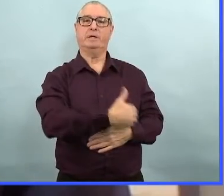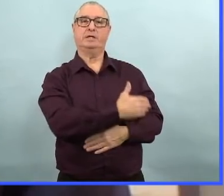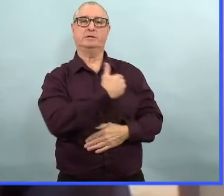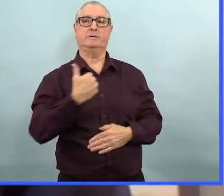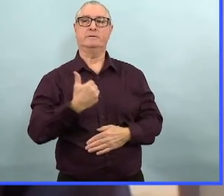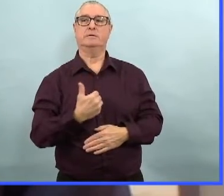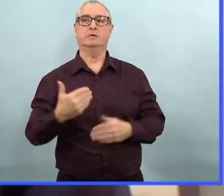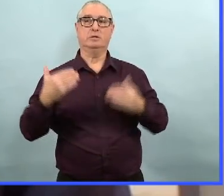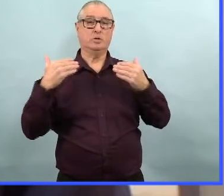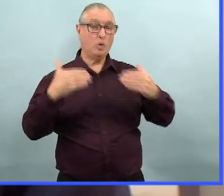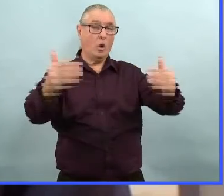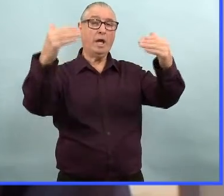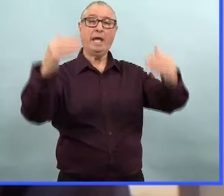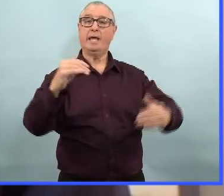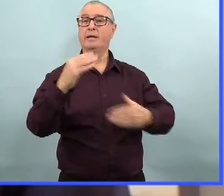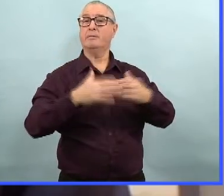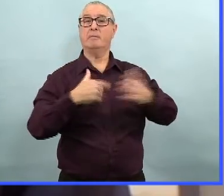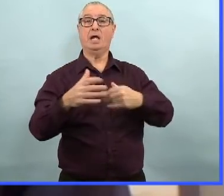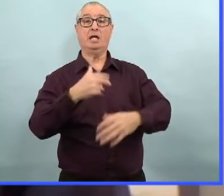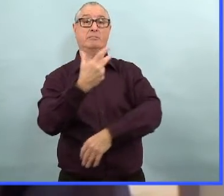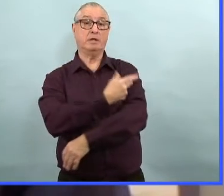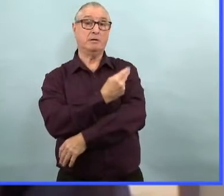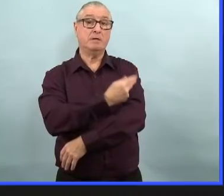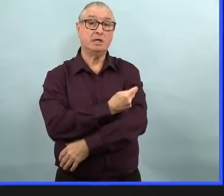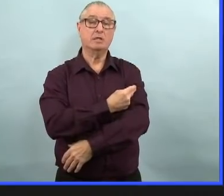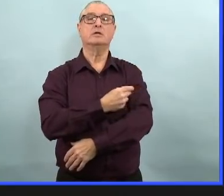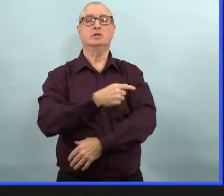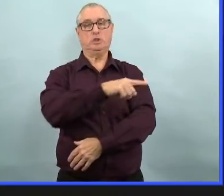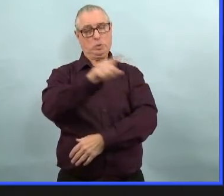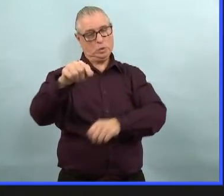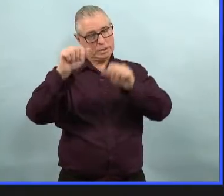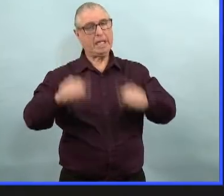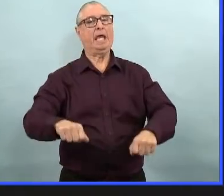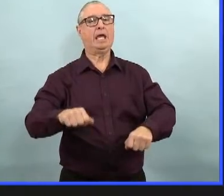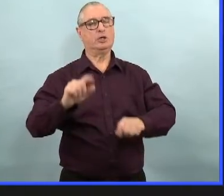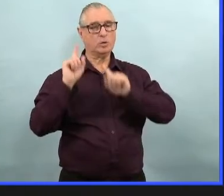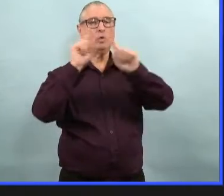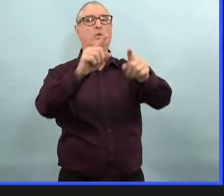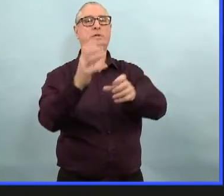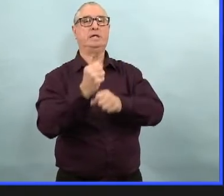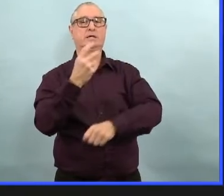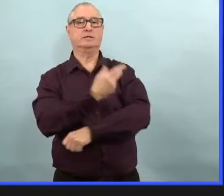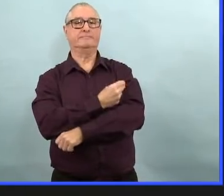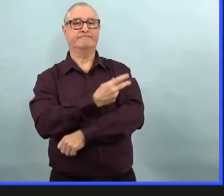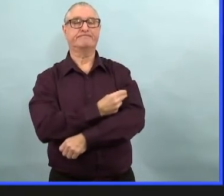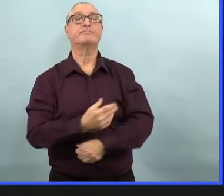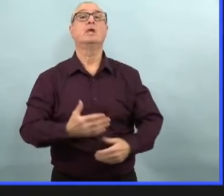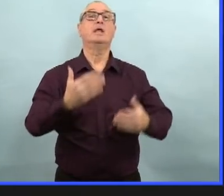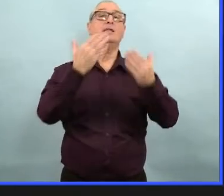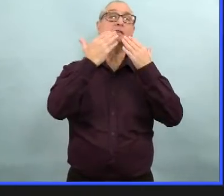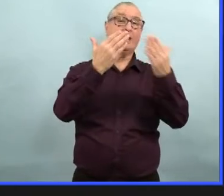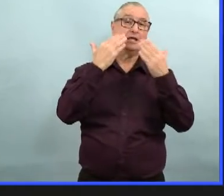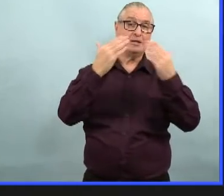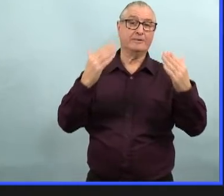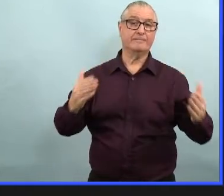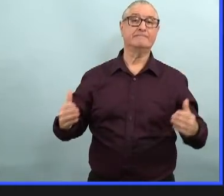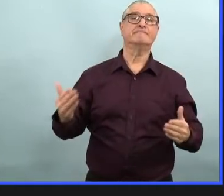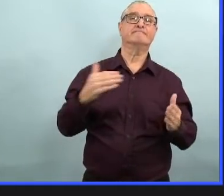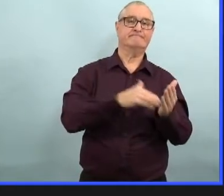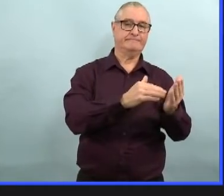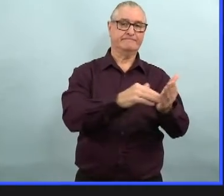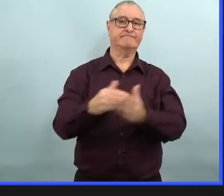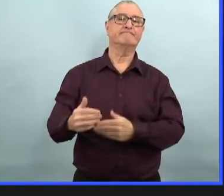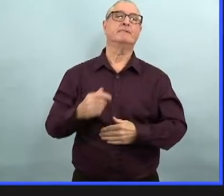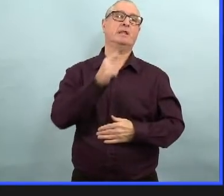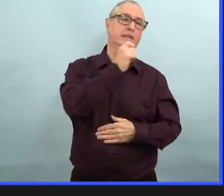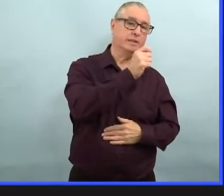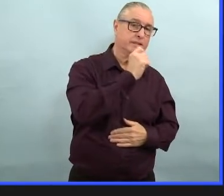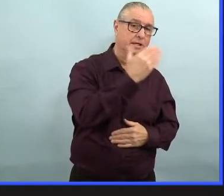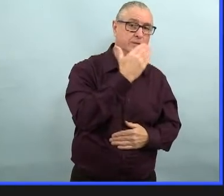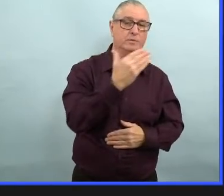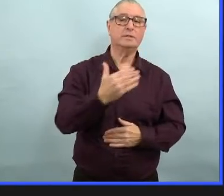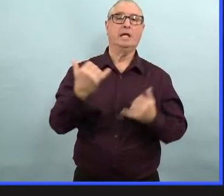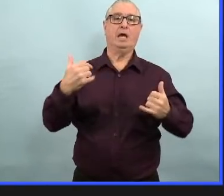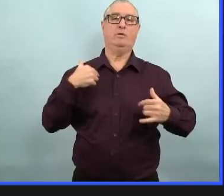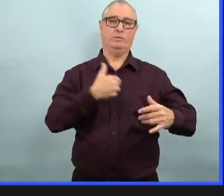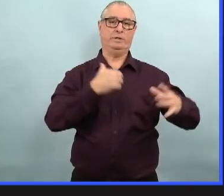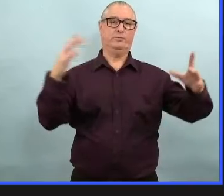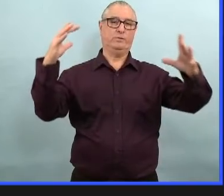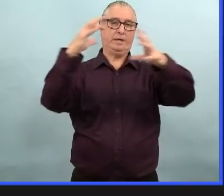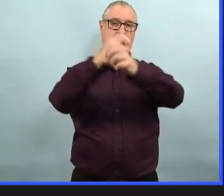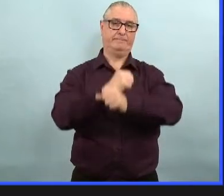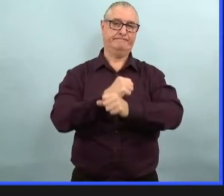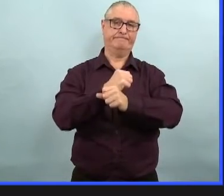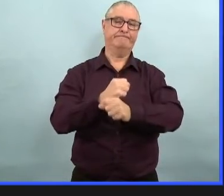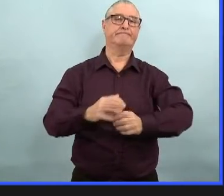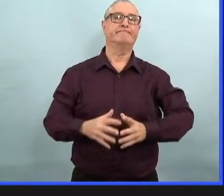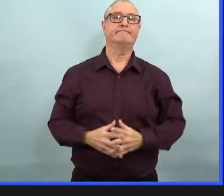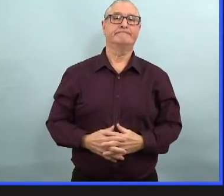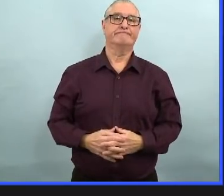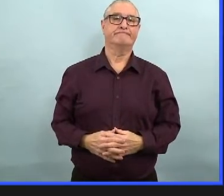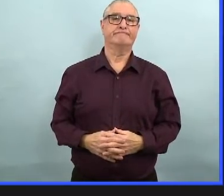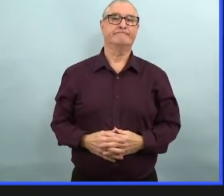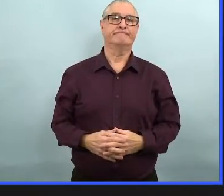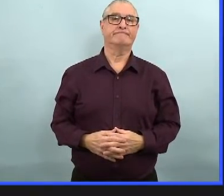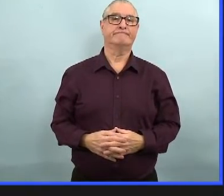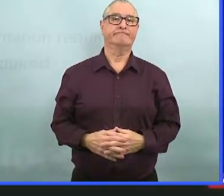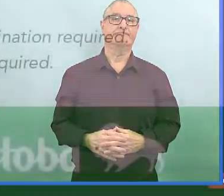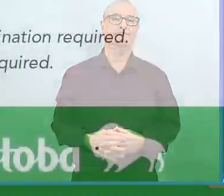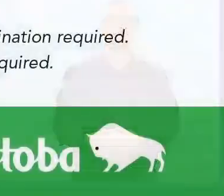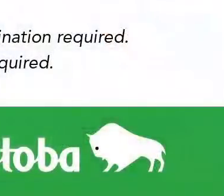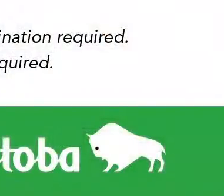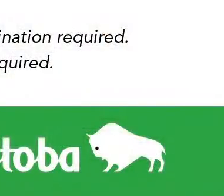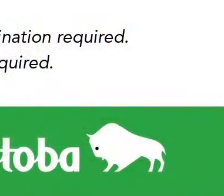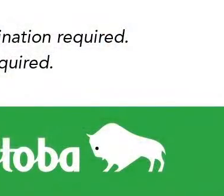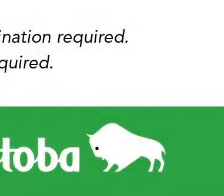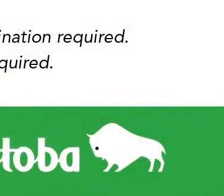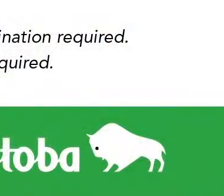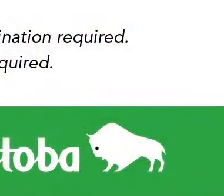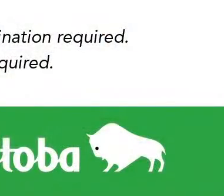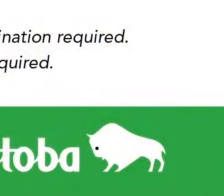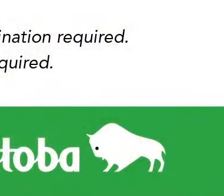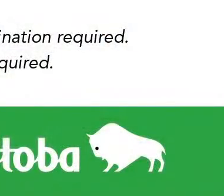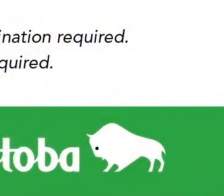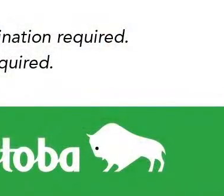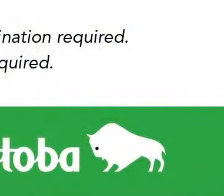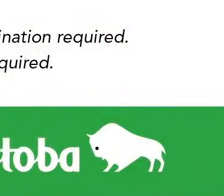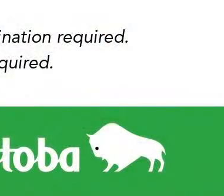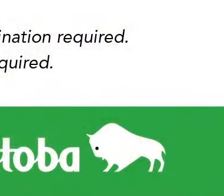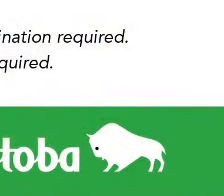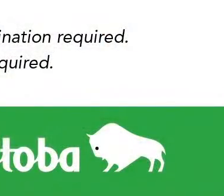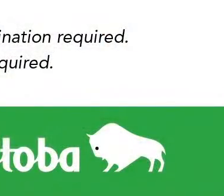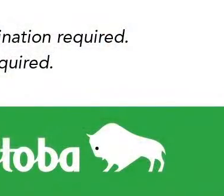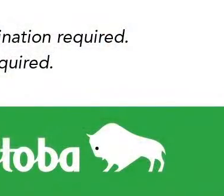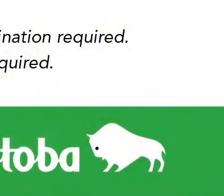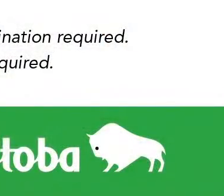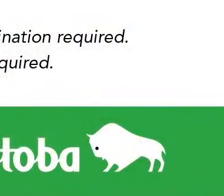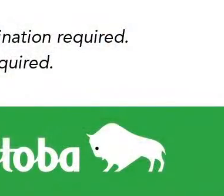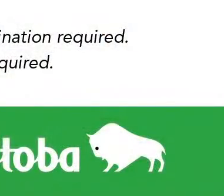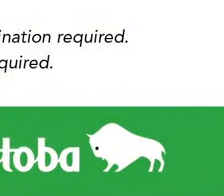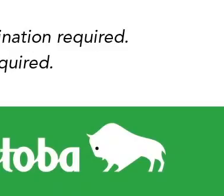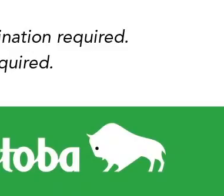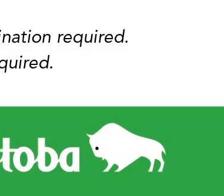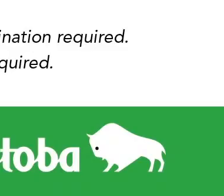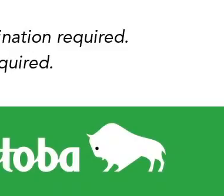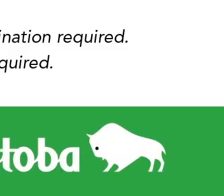eligible for as soon as possible thank you doctors thank you everyone this concludes our zoom session